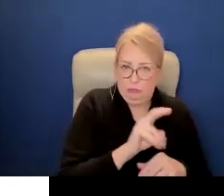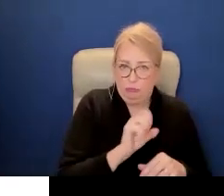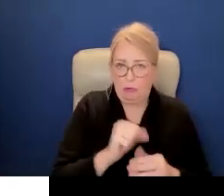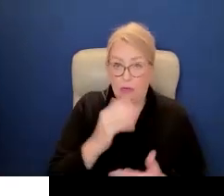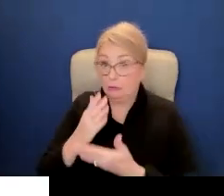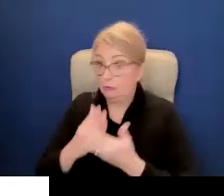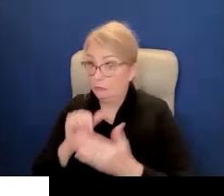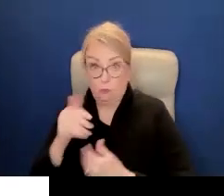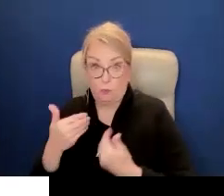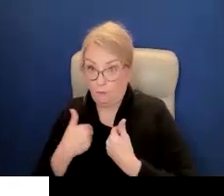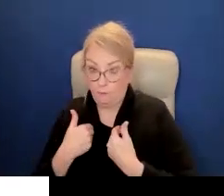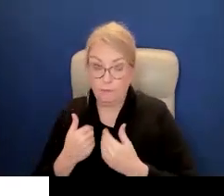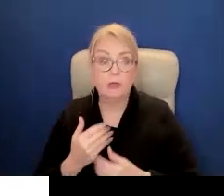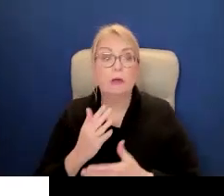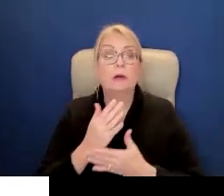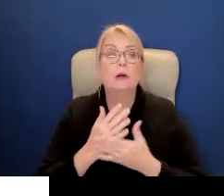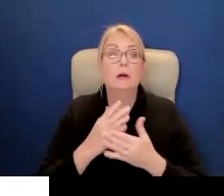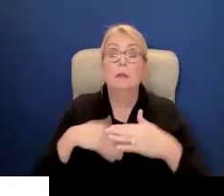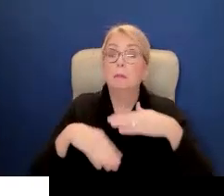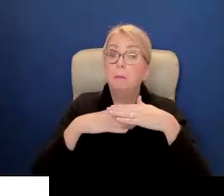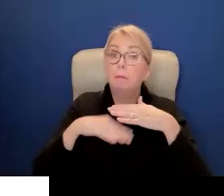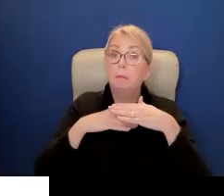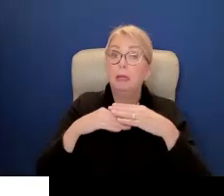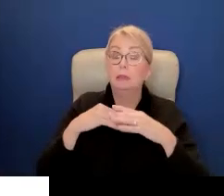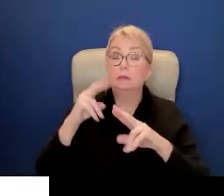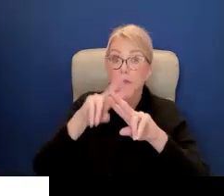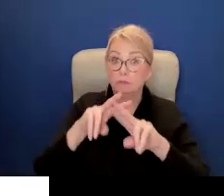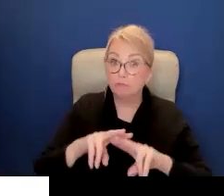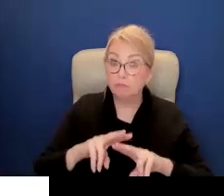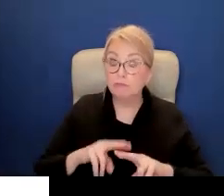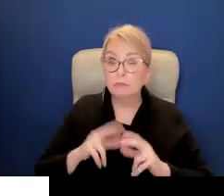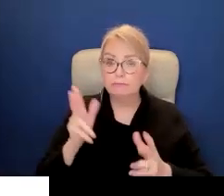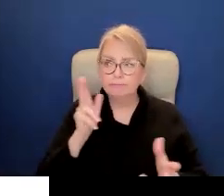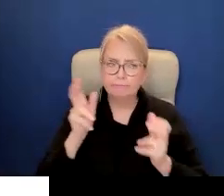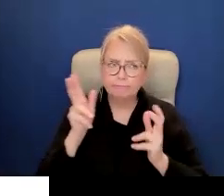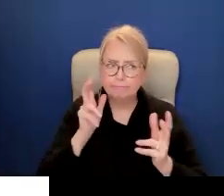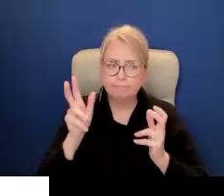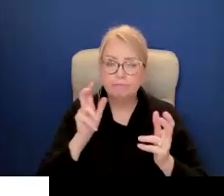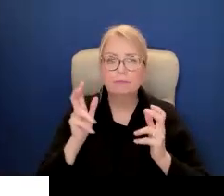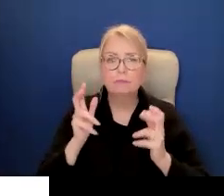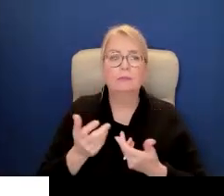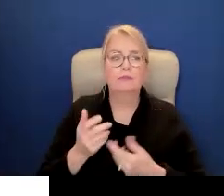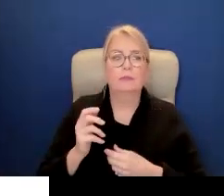Now, some of the basic terms that you may hear sometimes people say, well, all I hear is all these acronyms